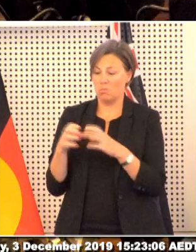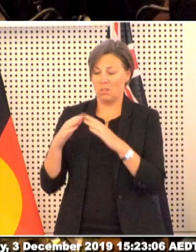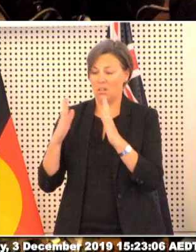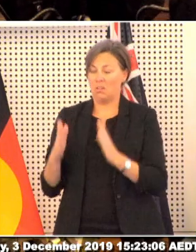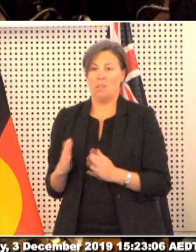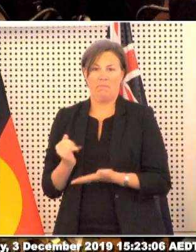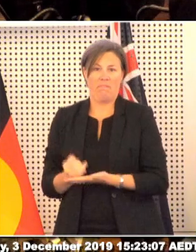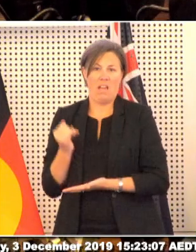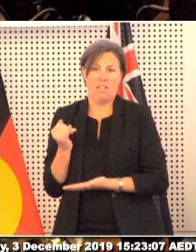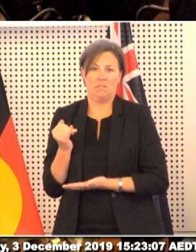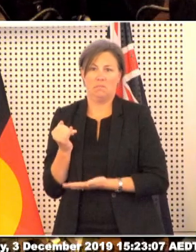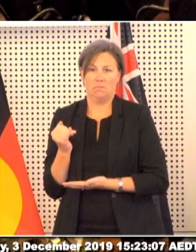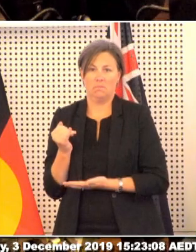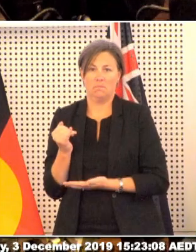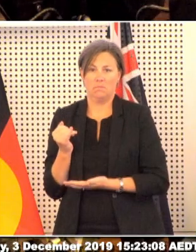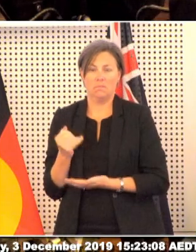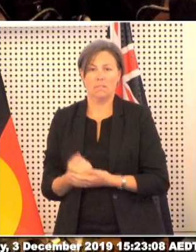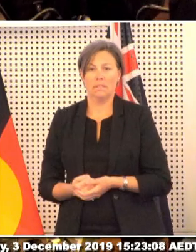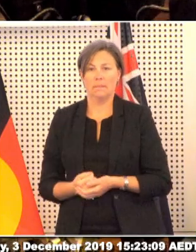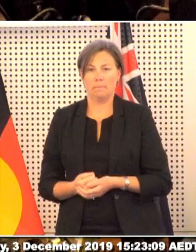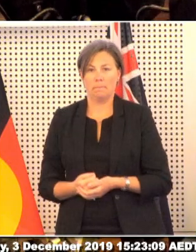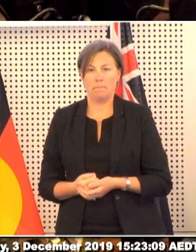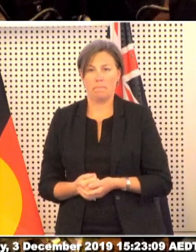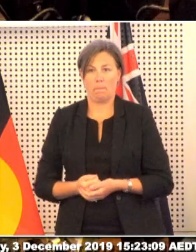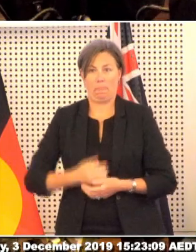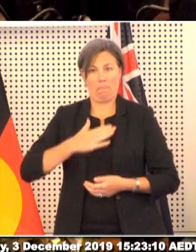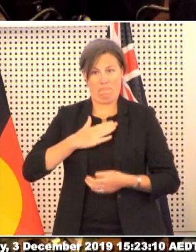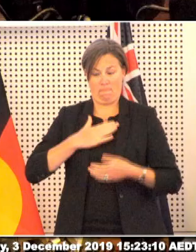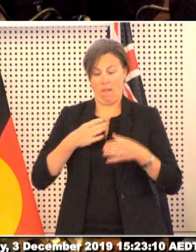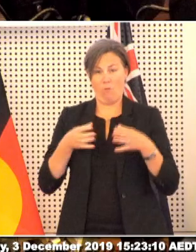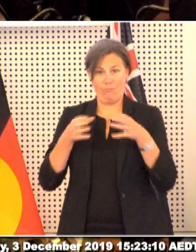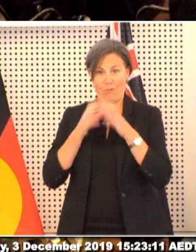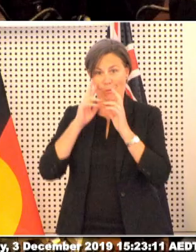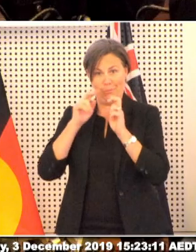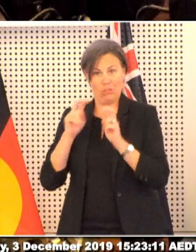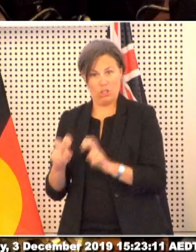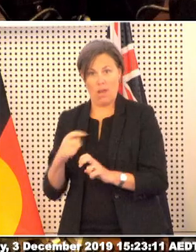And we at the Royal Commission have had an opportunity to read your report but albeit